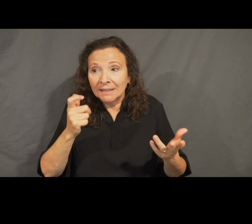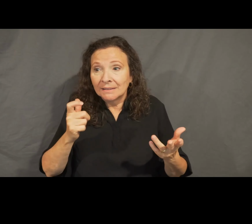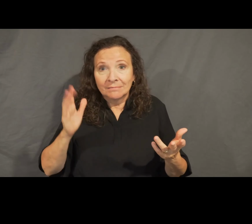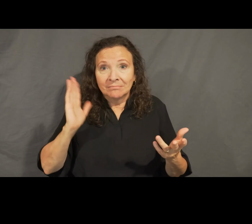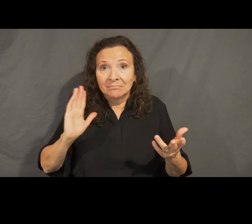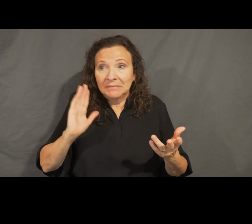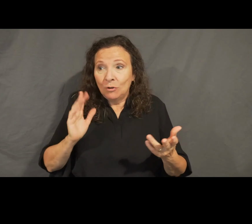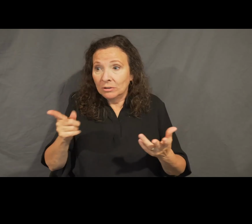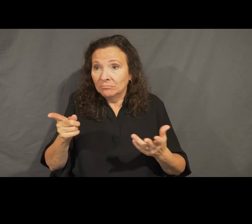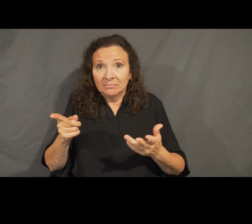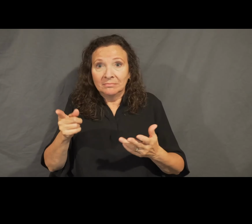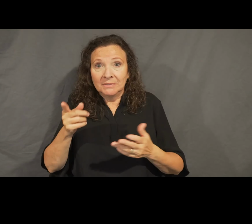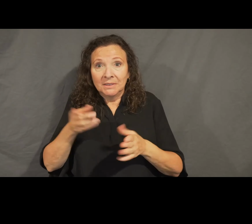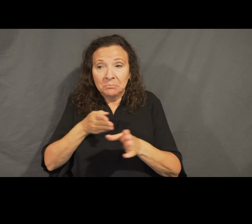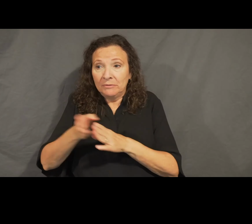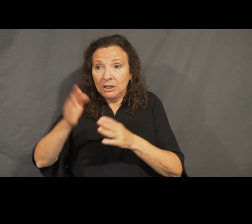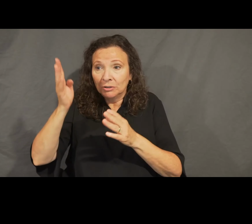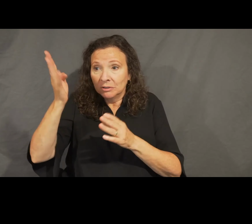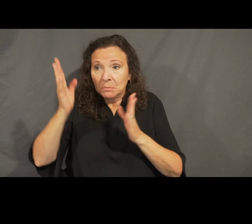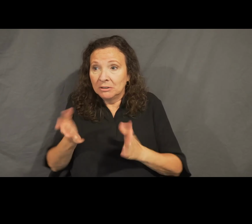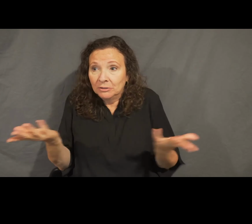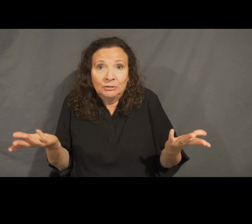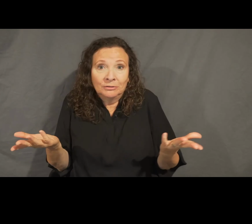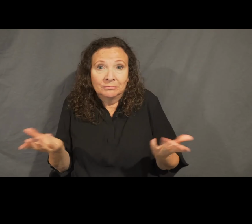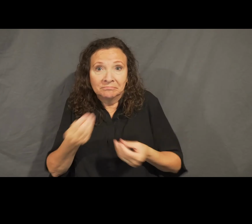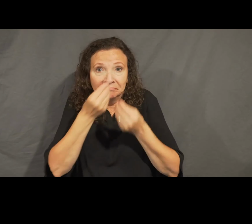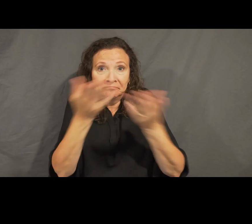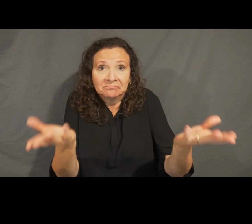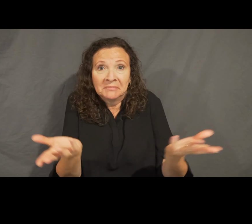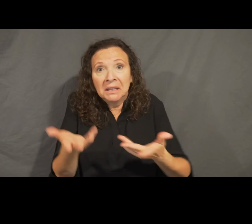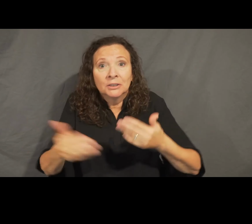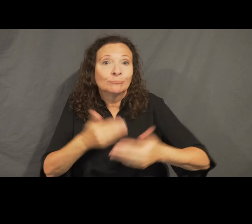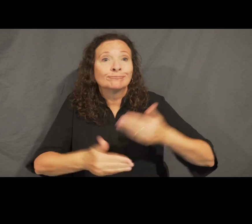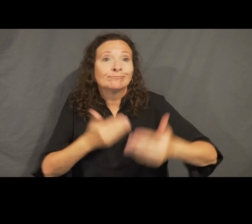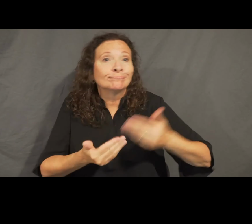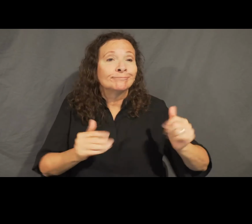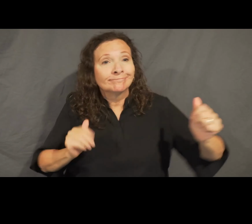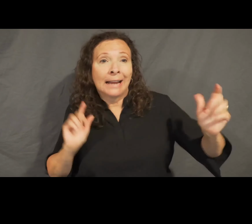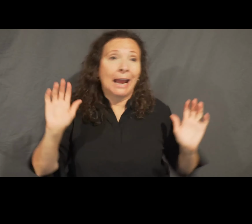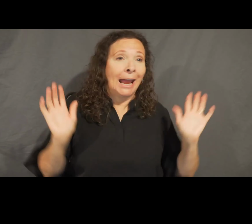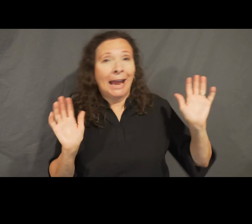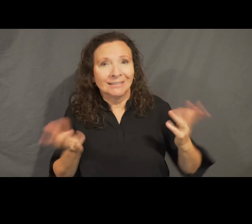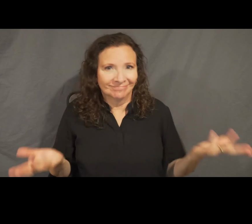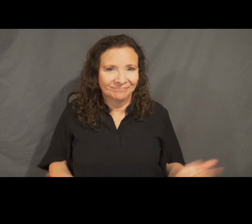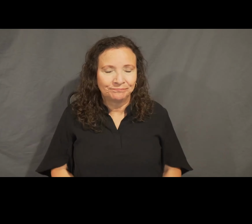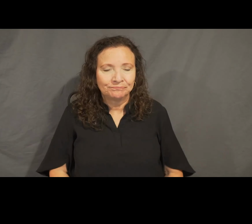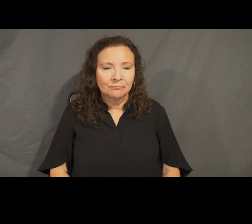there that I could find at least. I want to show you the result of that work.